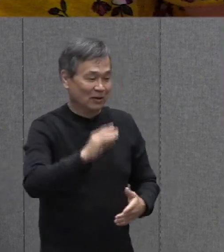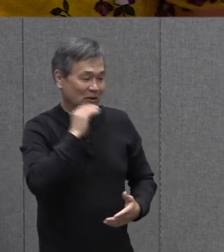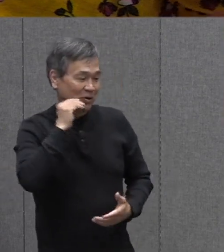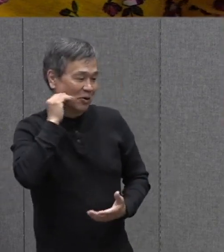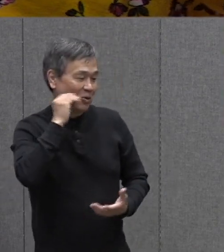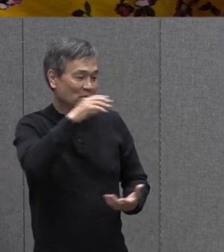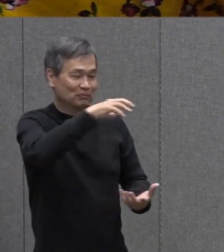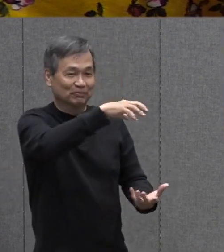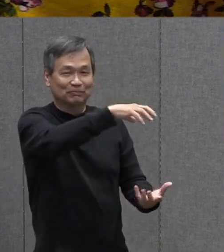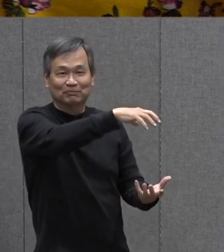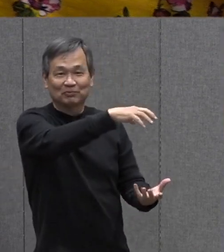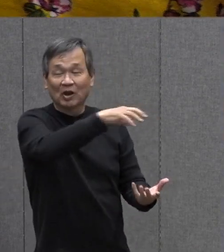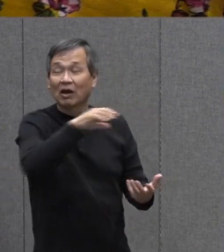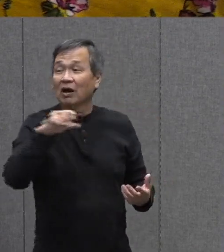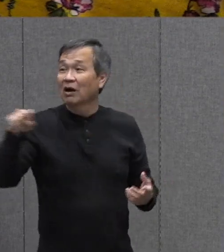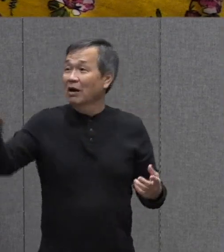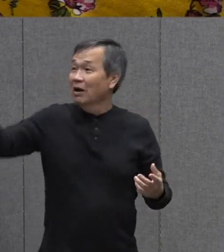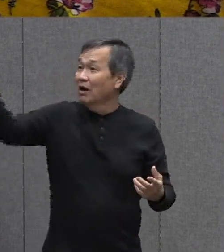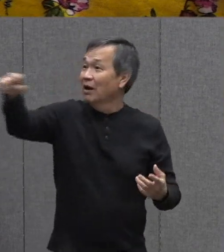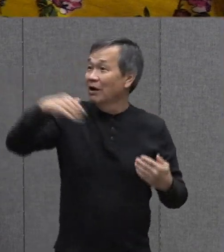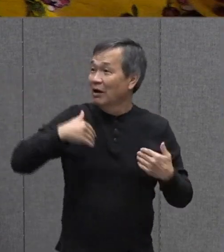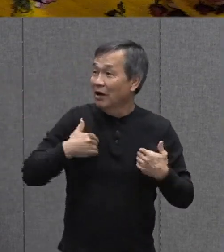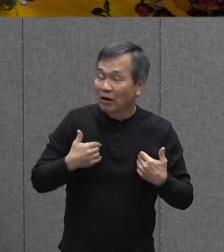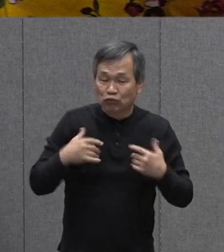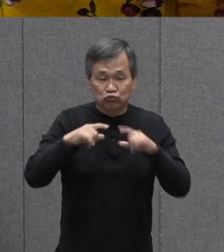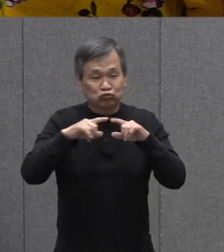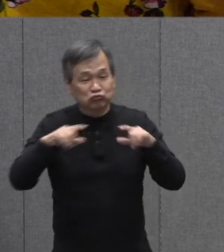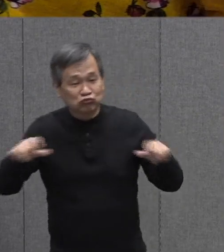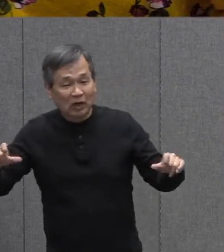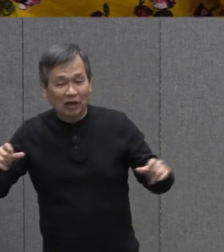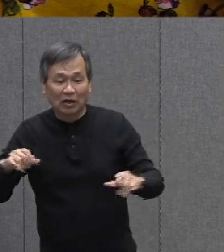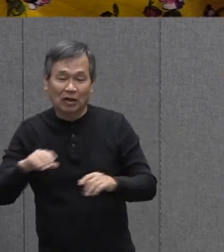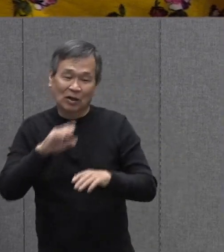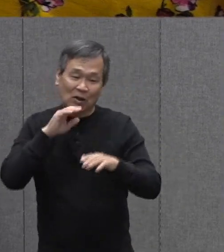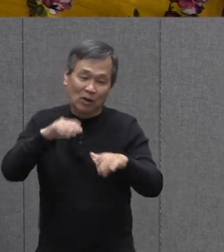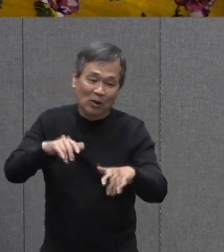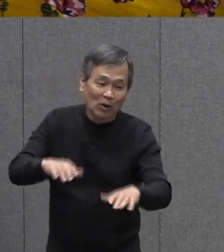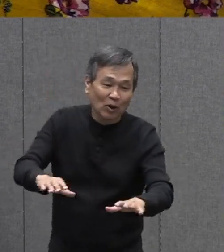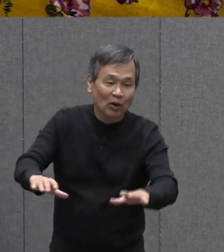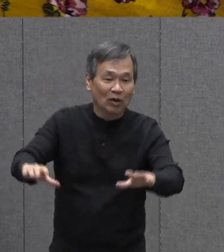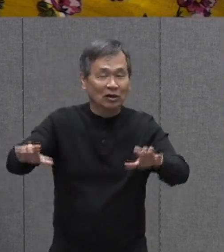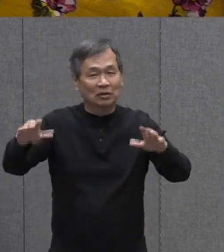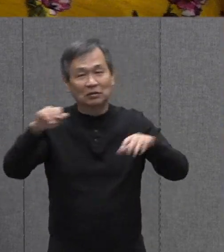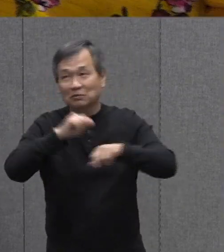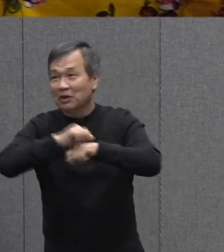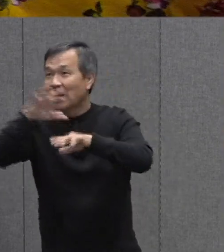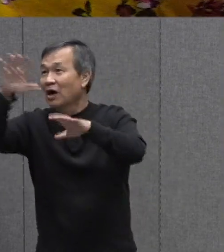"Creatures of the Earth love their home, "the oceans, forests, deserts and mountains,